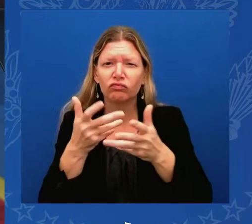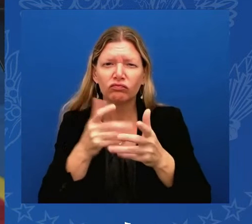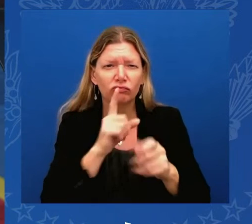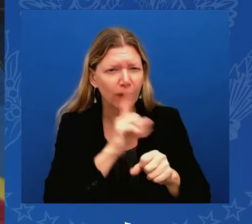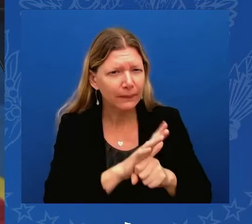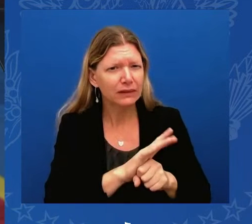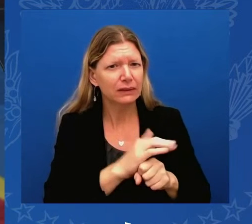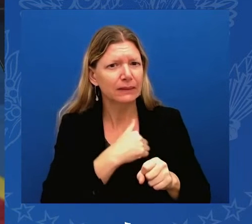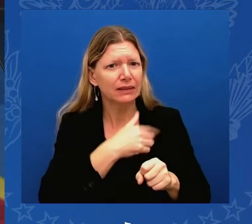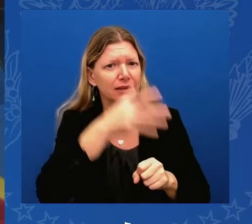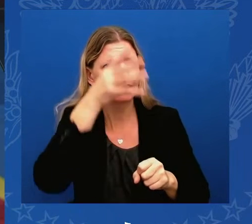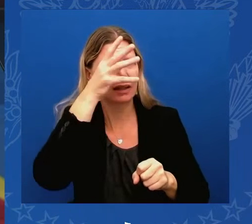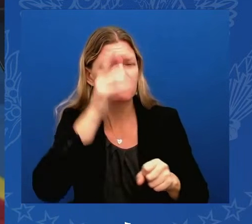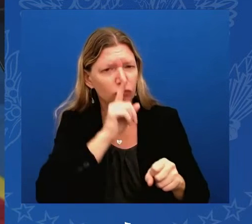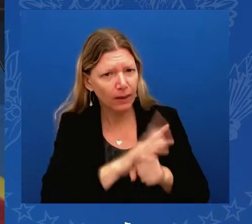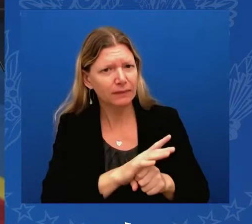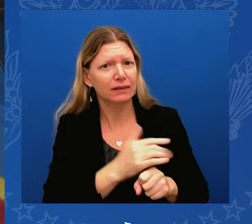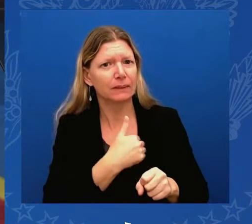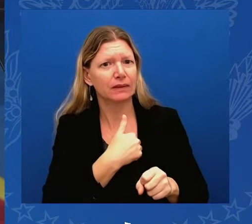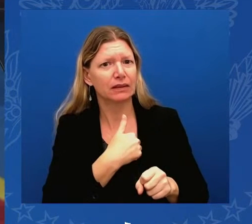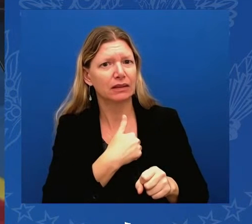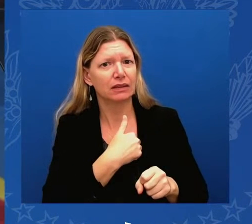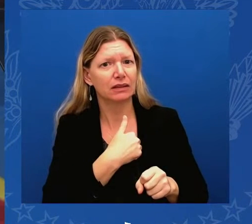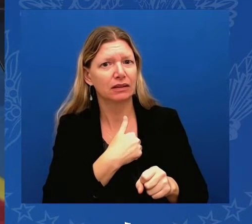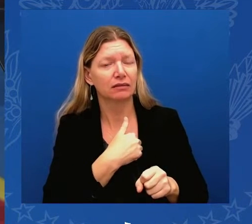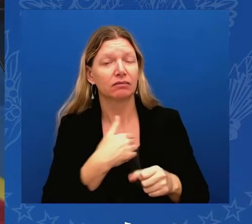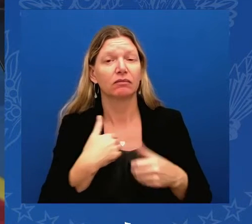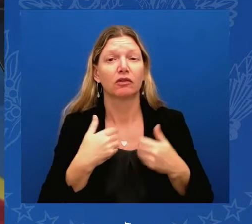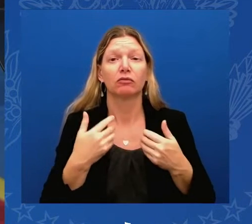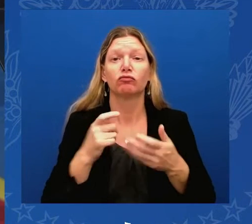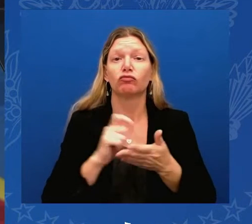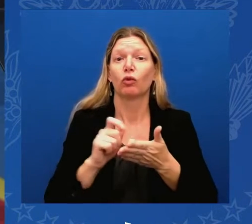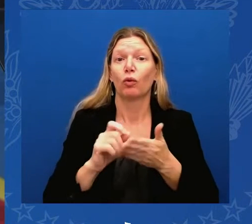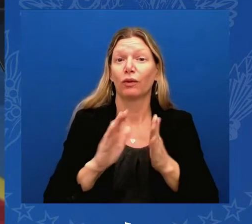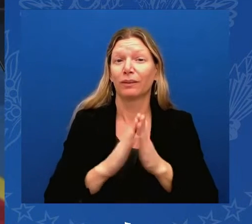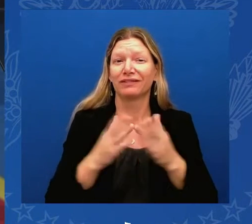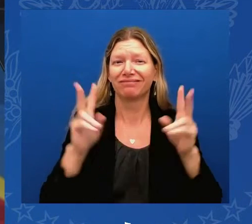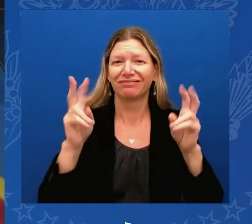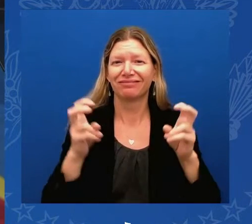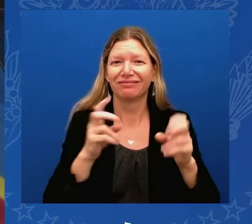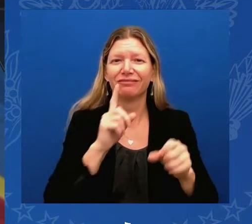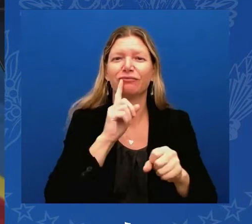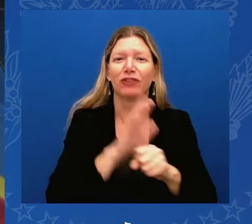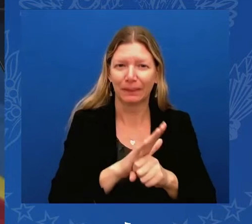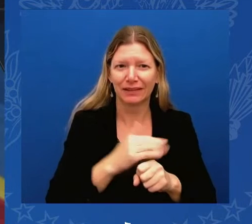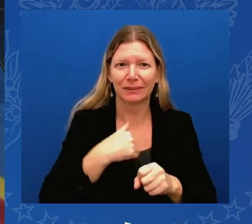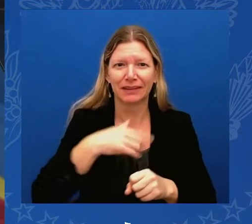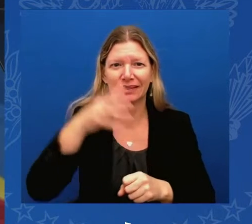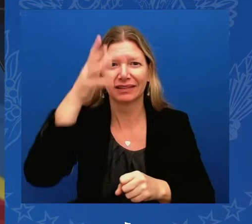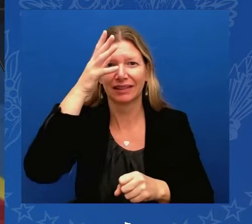I wrote a book called "Promise Me, Dad," not for the public at large, although a lot of people would end up buying it.